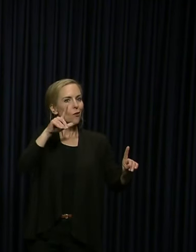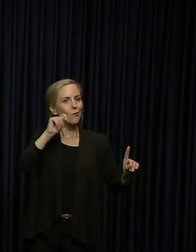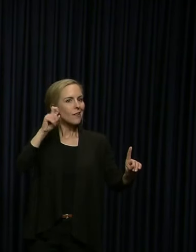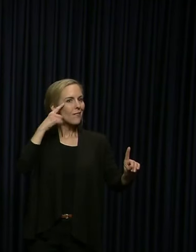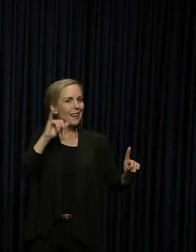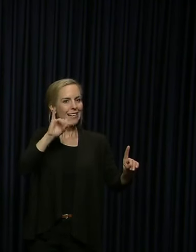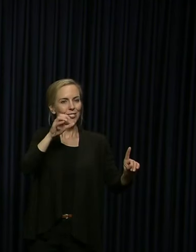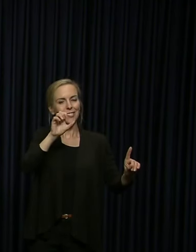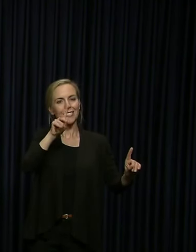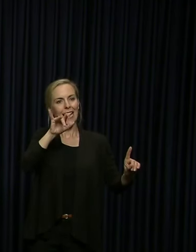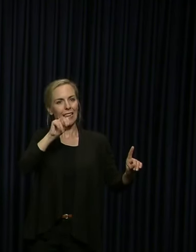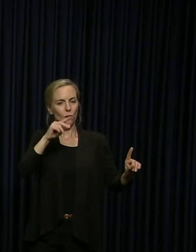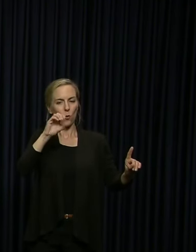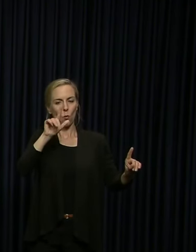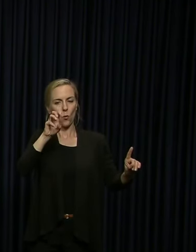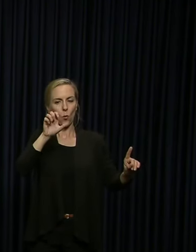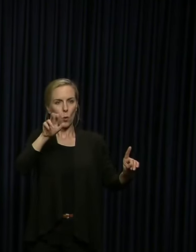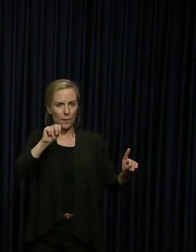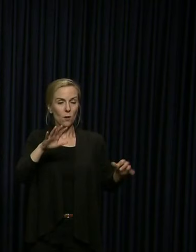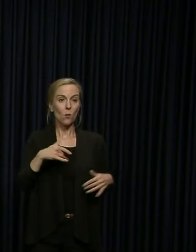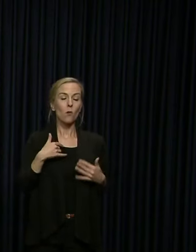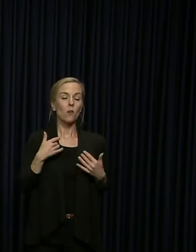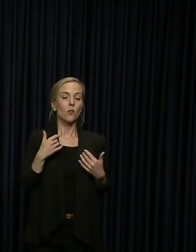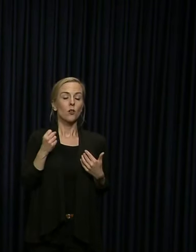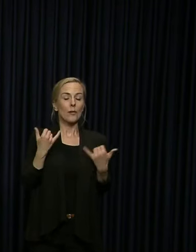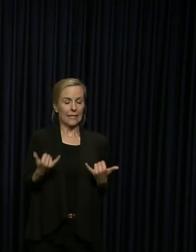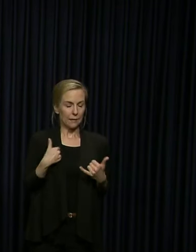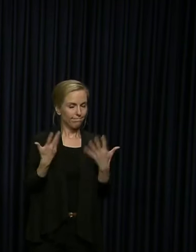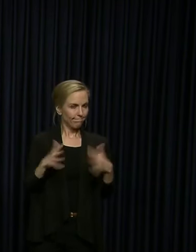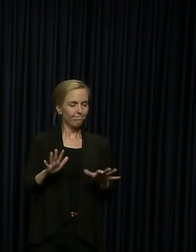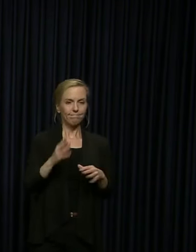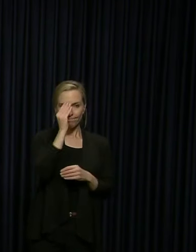STILL WITH US. NOW, LET'S LOOK AT COVID ACT